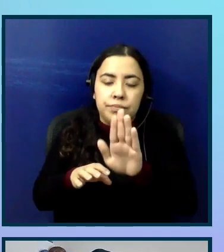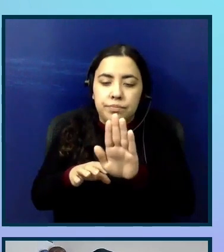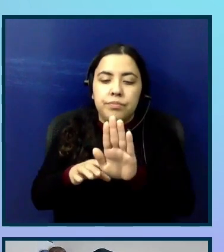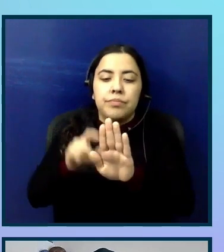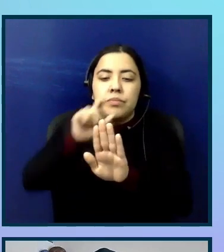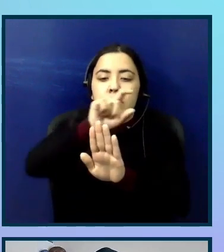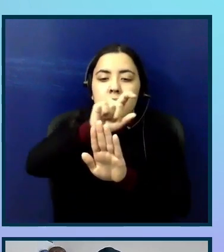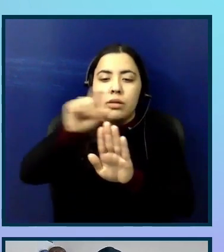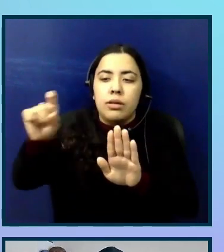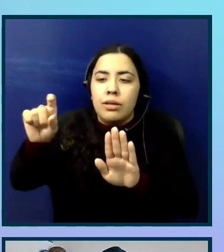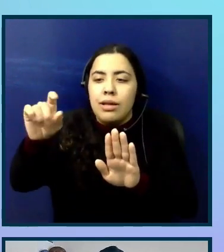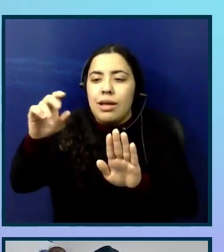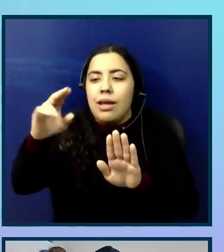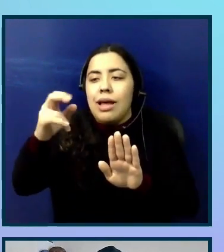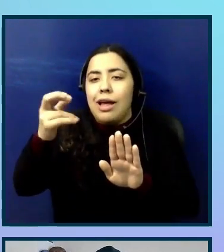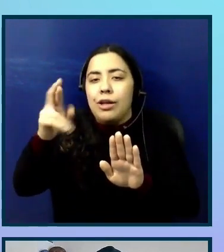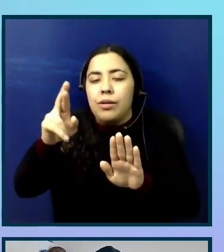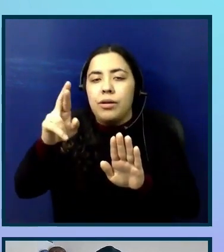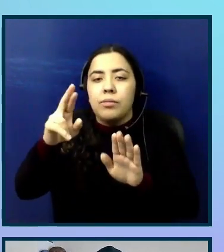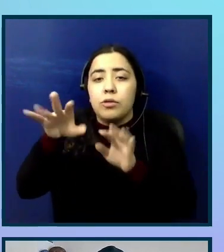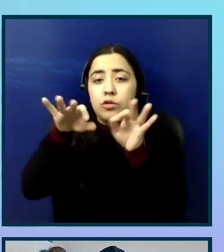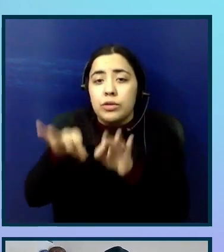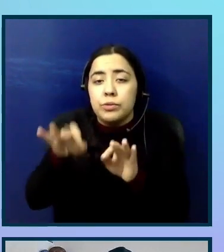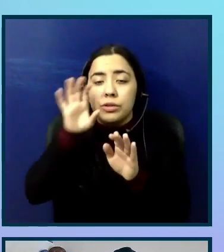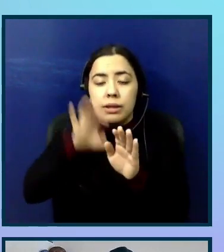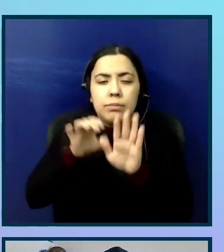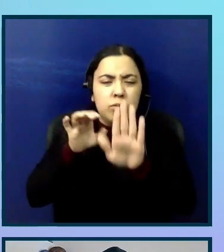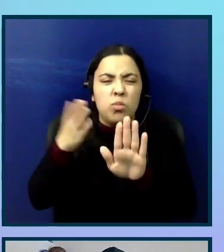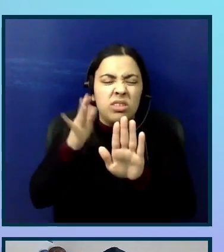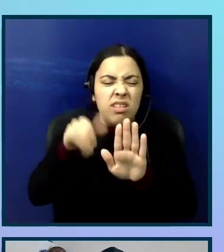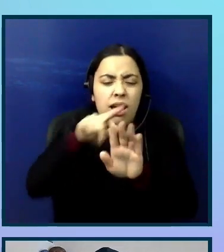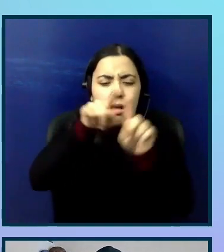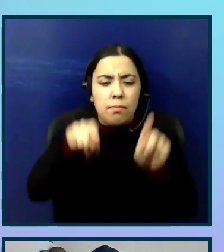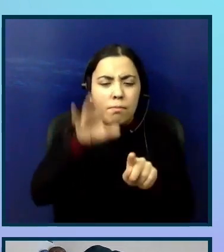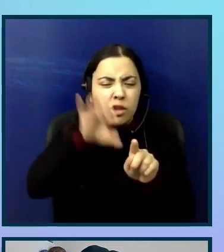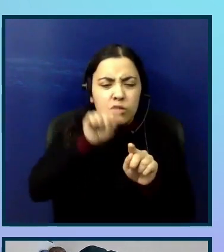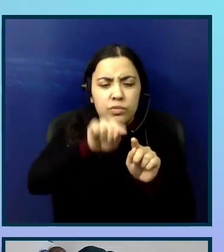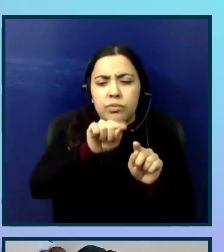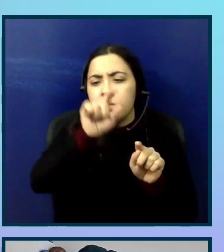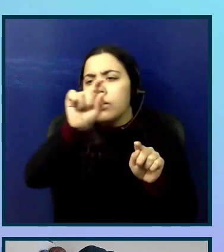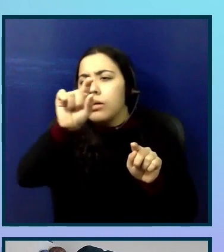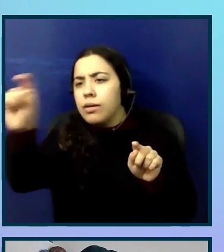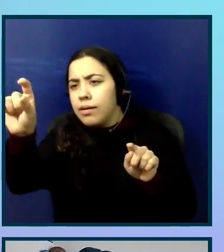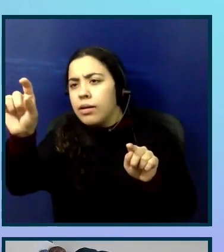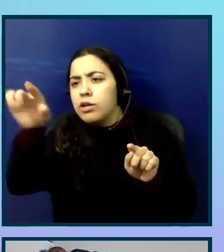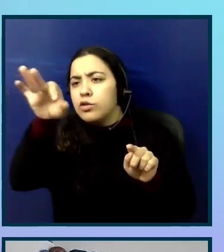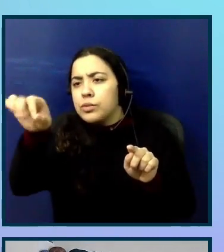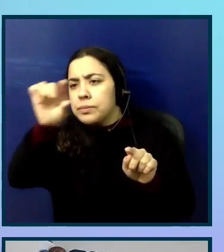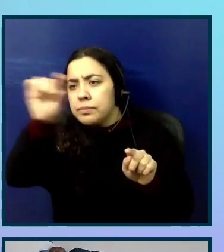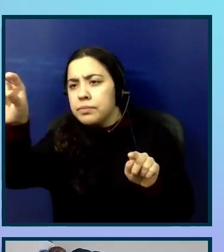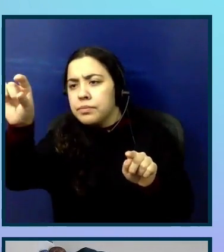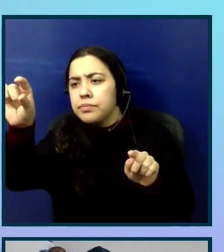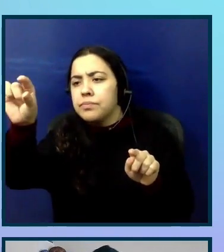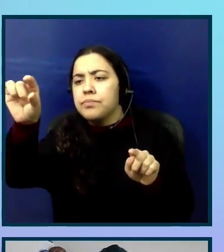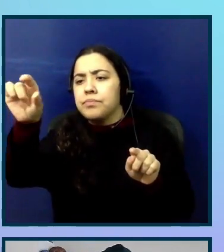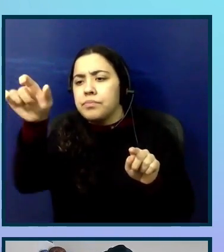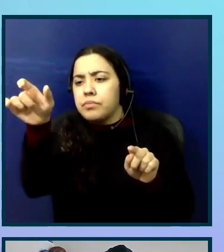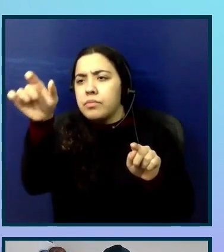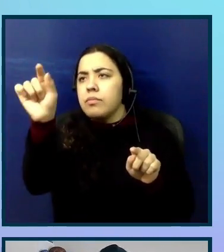as a description underneath that and to the far right, it has an add to carts or leads for later, right? Sounds a little bit like Amazon, I know,